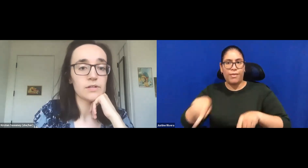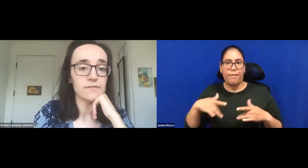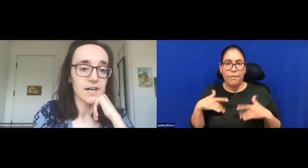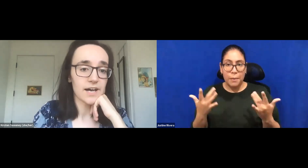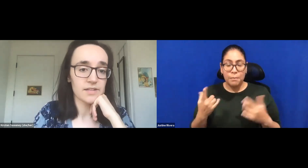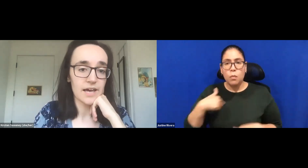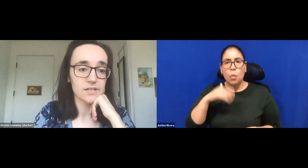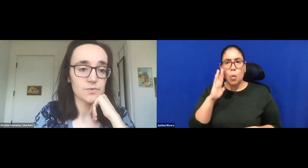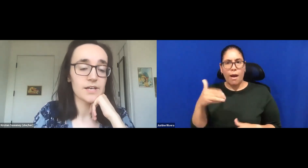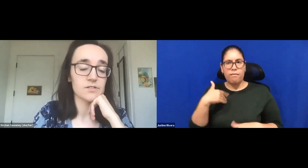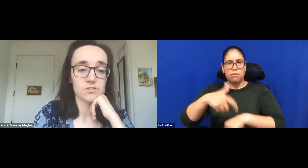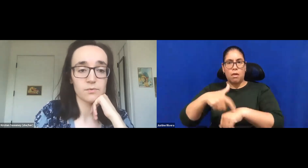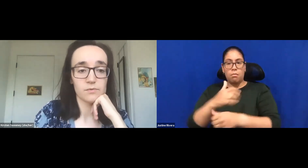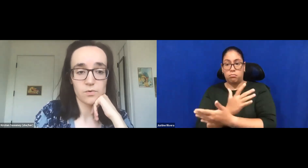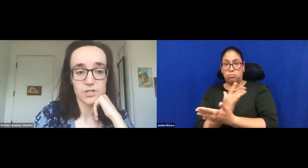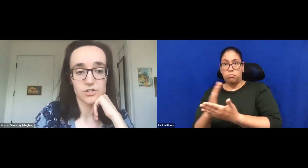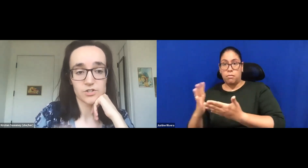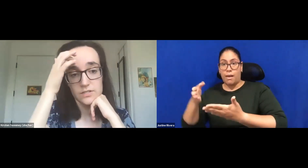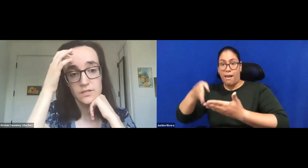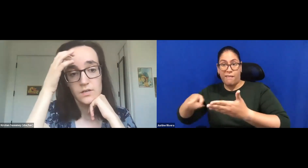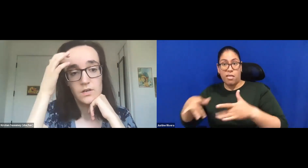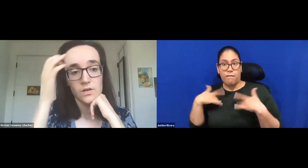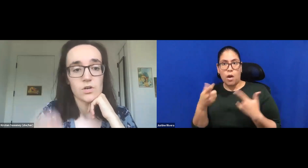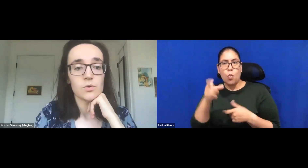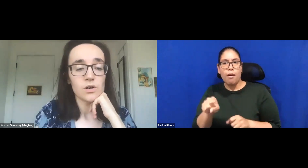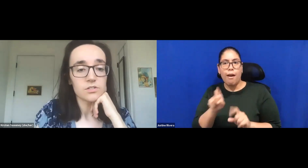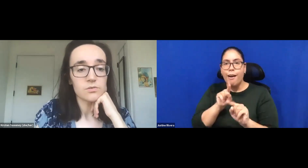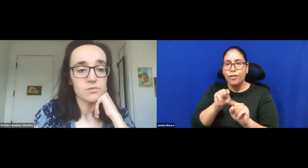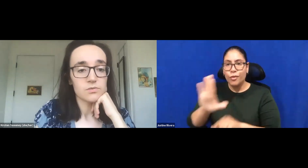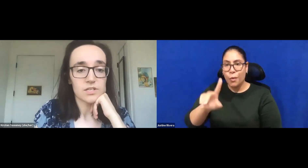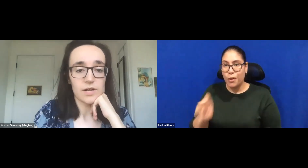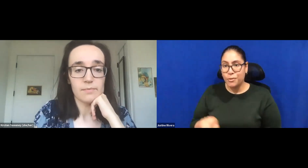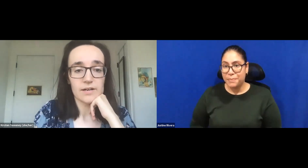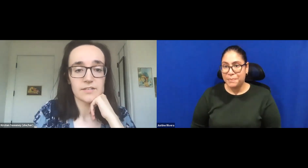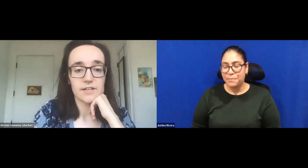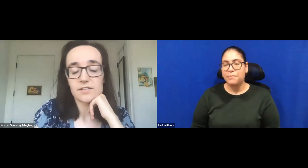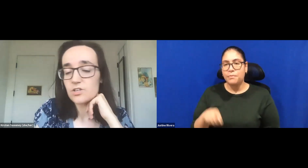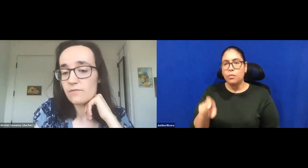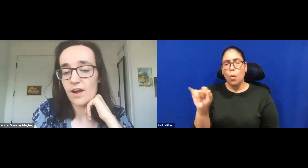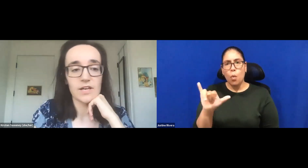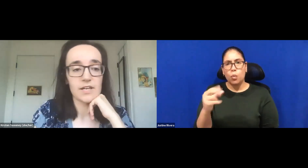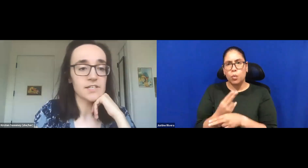will leave time at the end to answer some of your questions. You can also use the Q&A box to let us know if you're having any